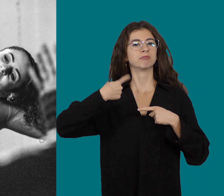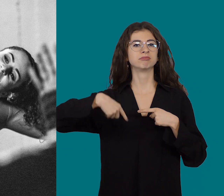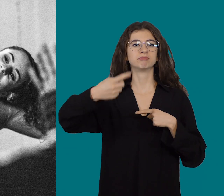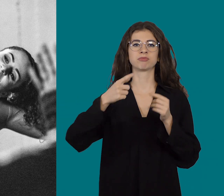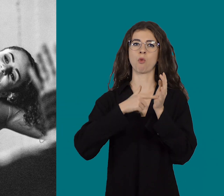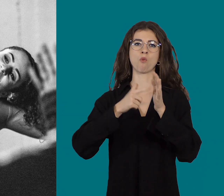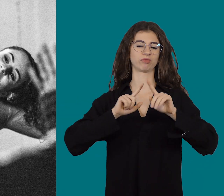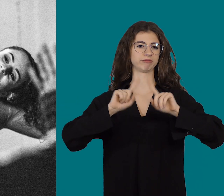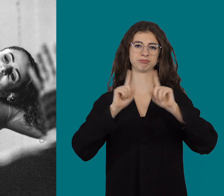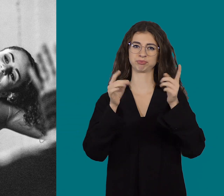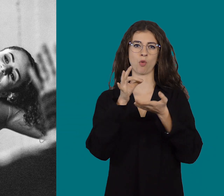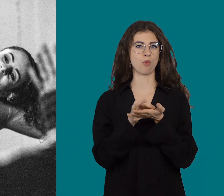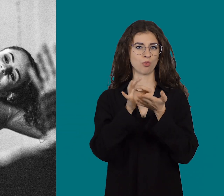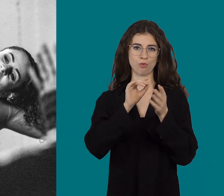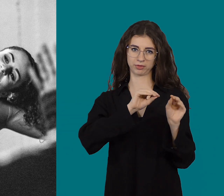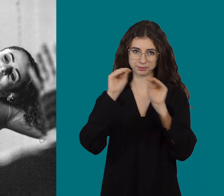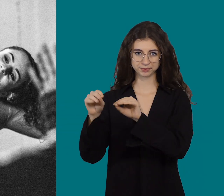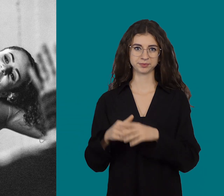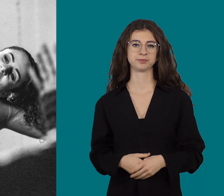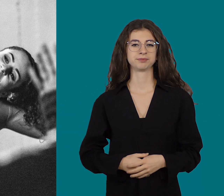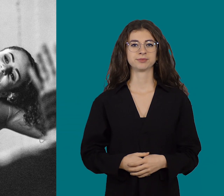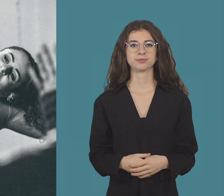So it is always a different place.